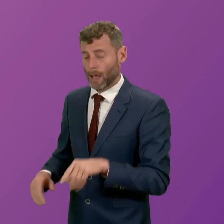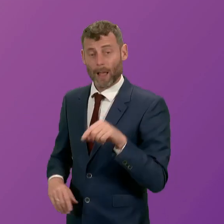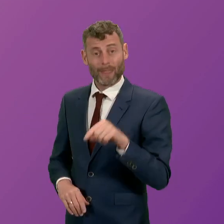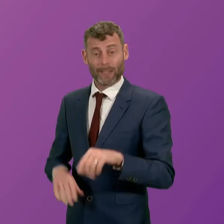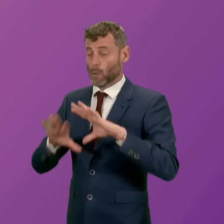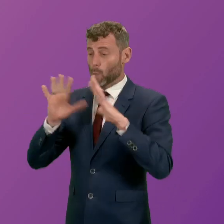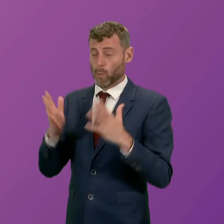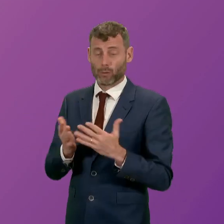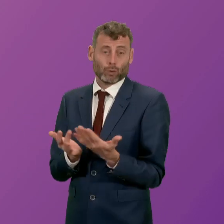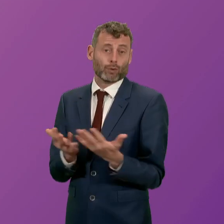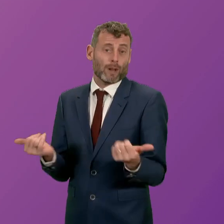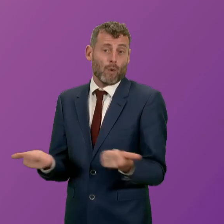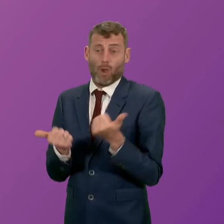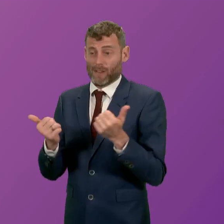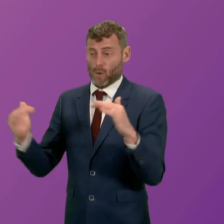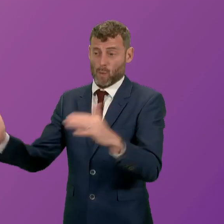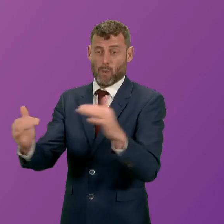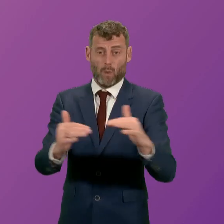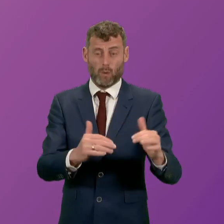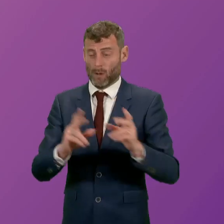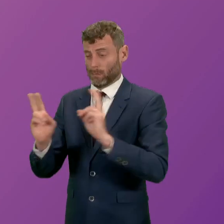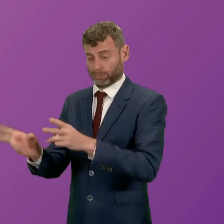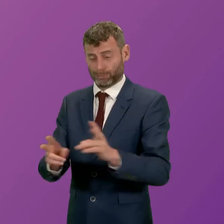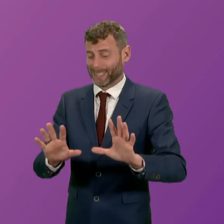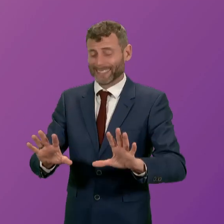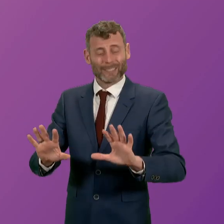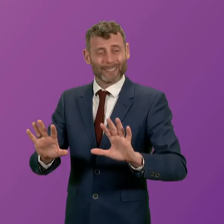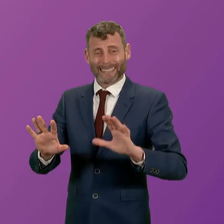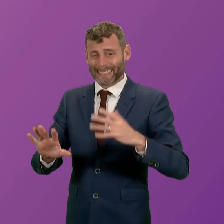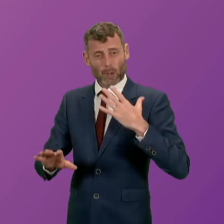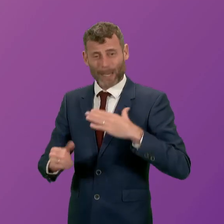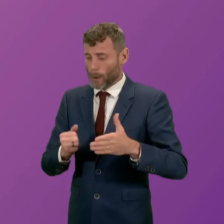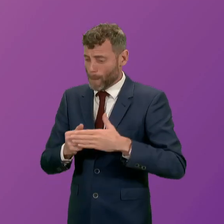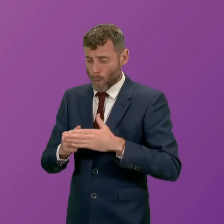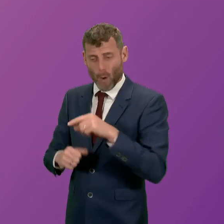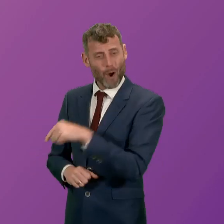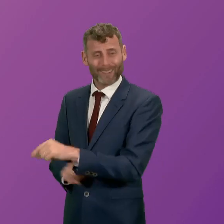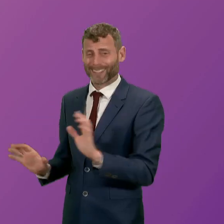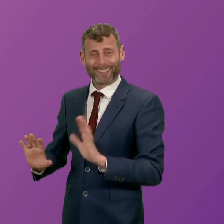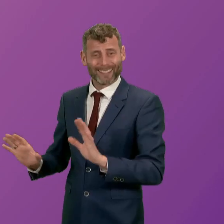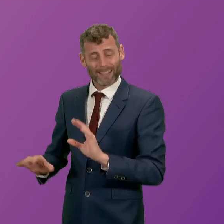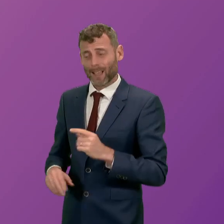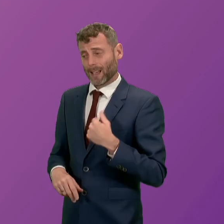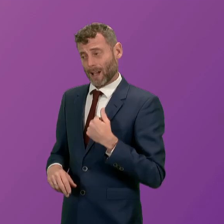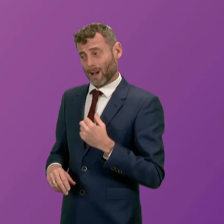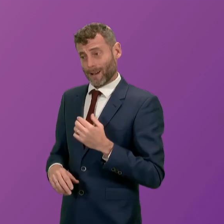enough conflict on its hands at present. I urge that dialogue in order to resolve the issues.